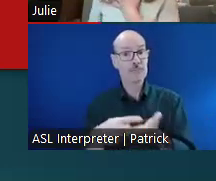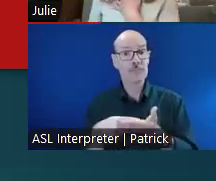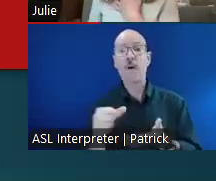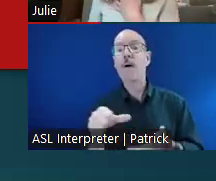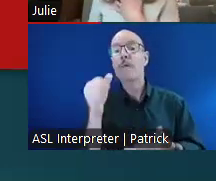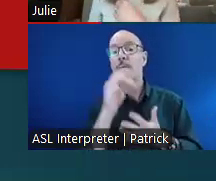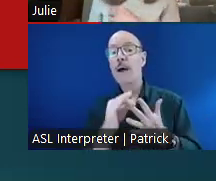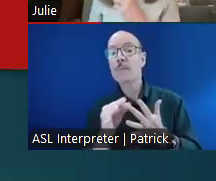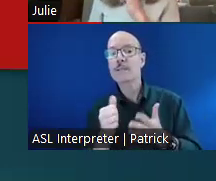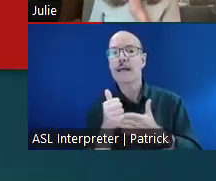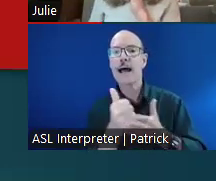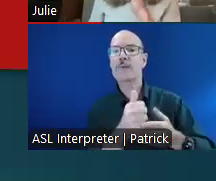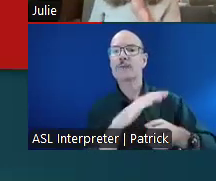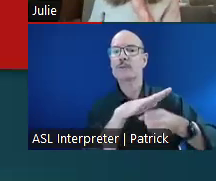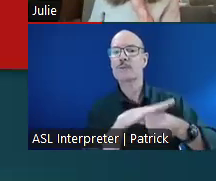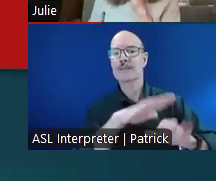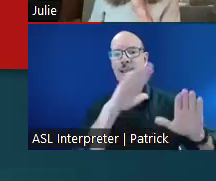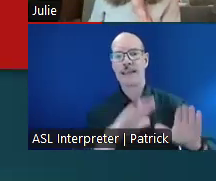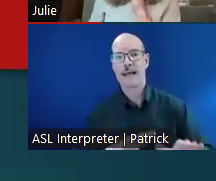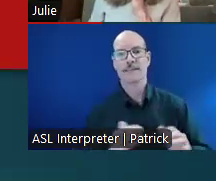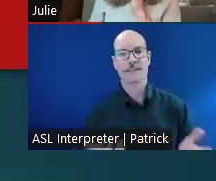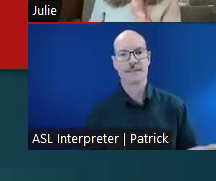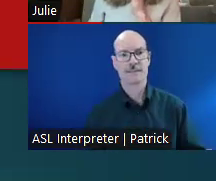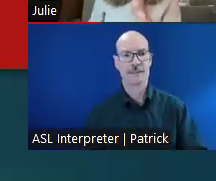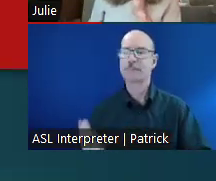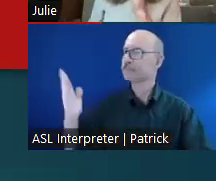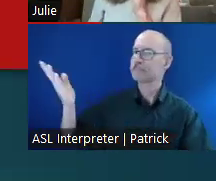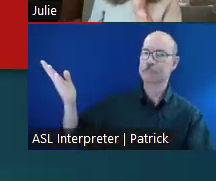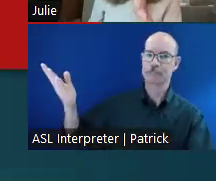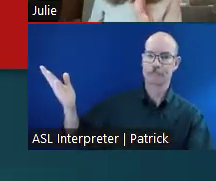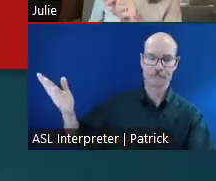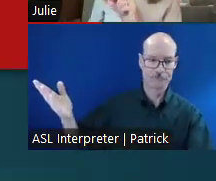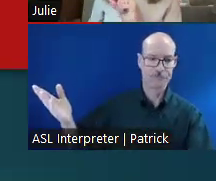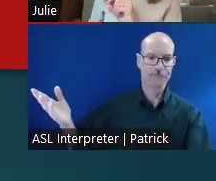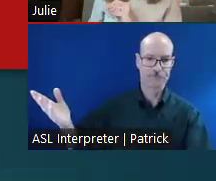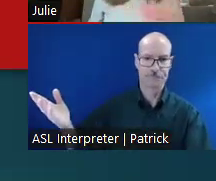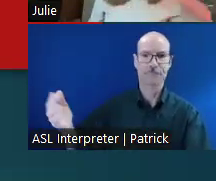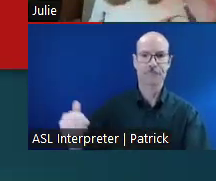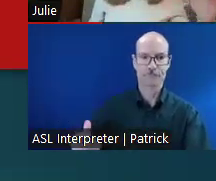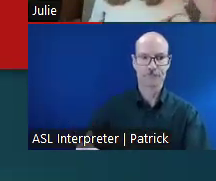Next slide, please.